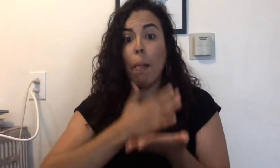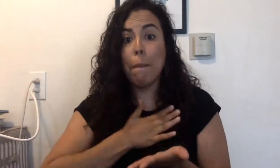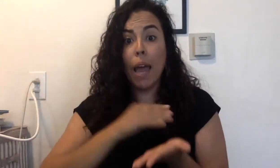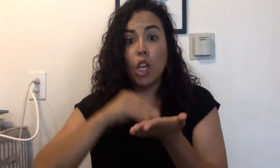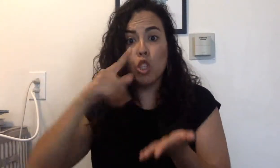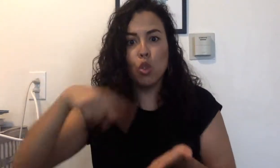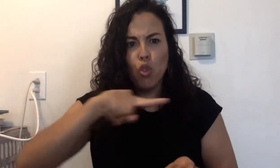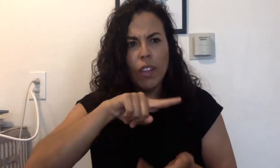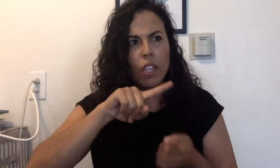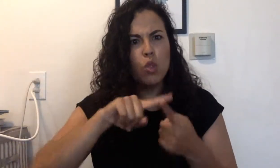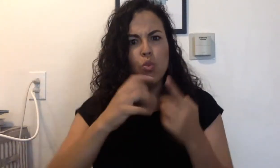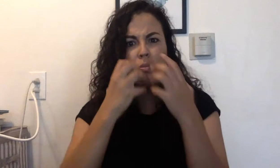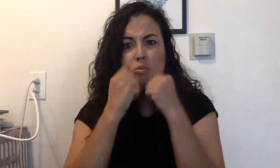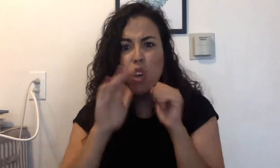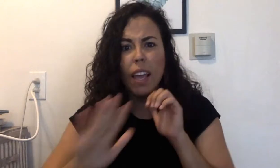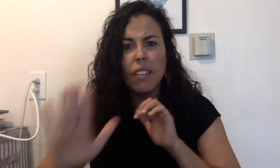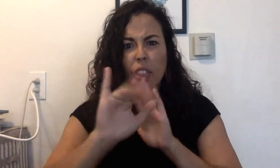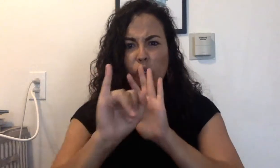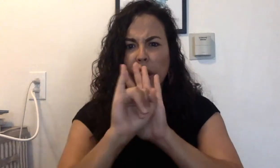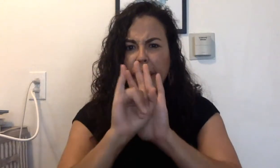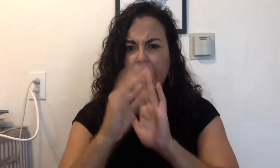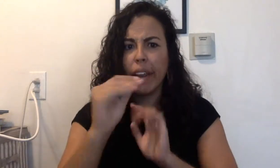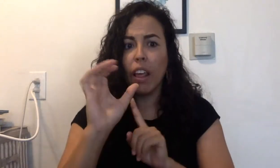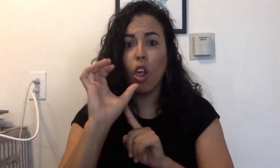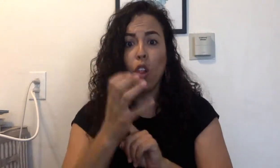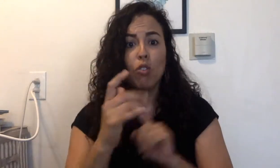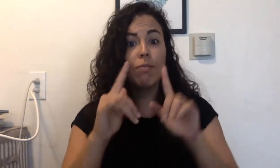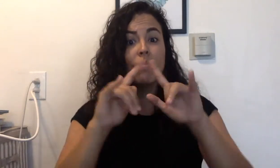To help my students to embrace their identities and cultures,